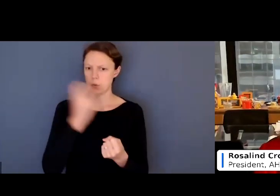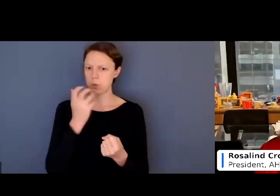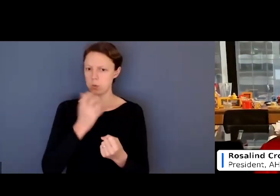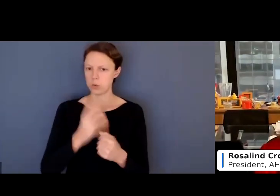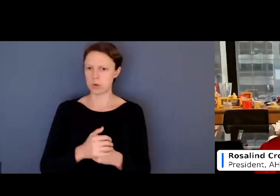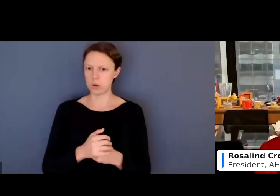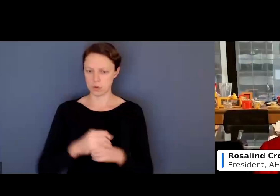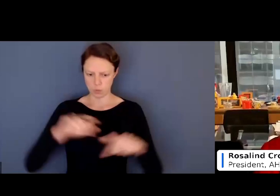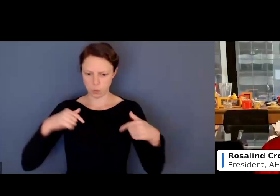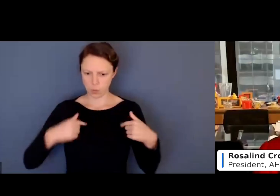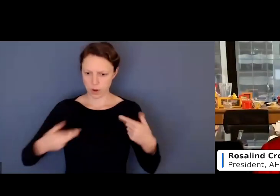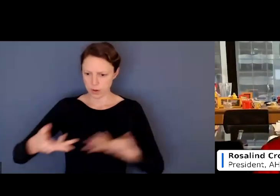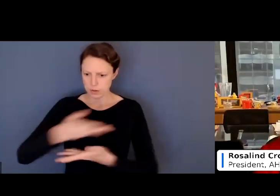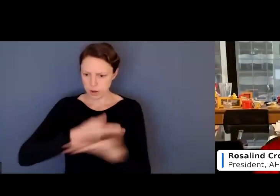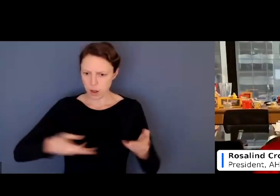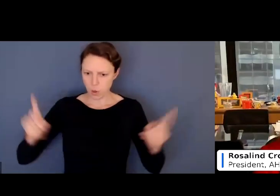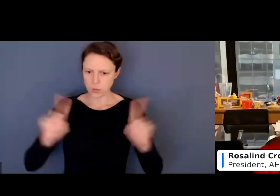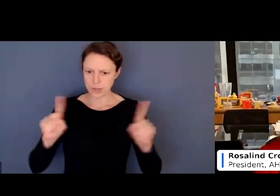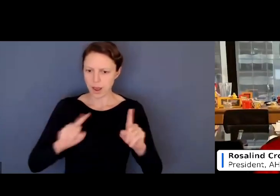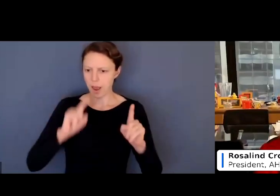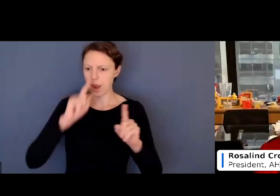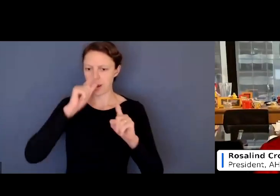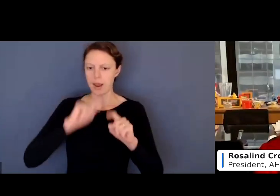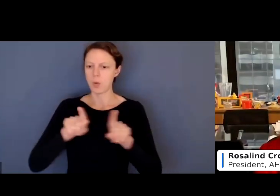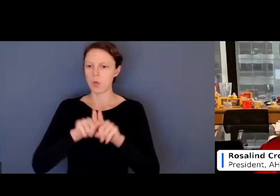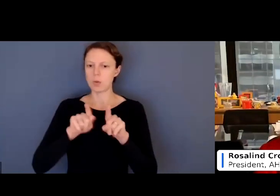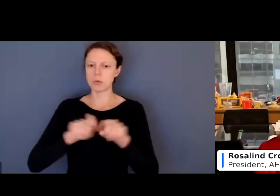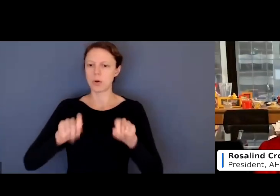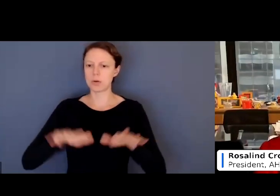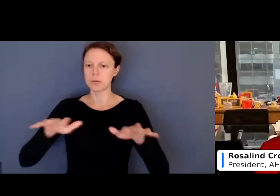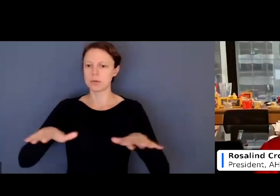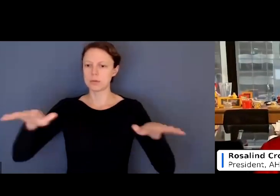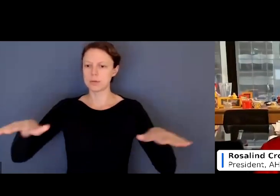to ripple far beyond this virtual room, extending its influence